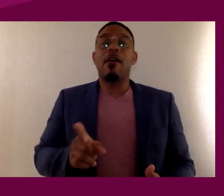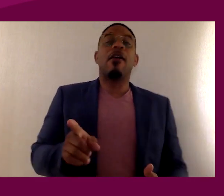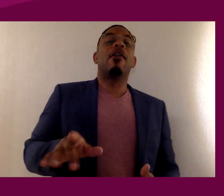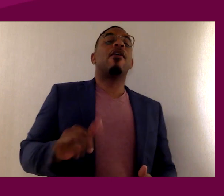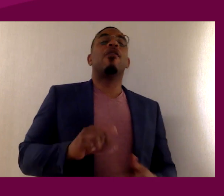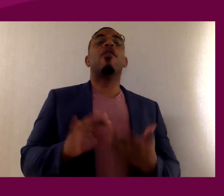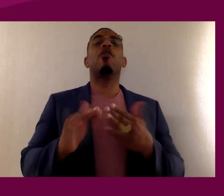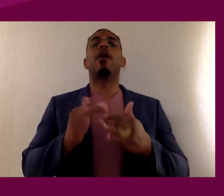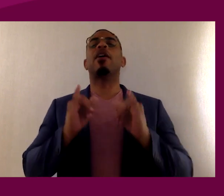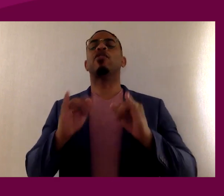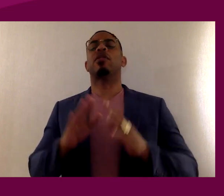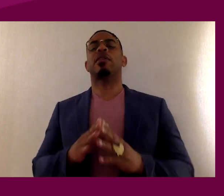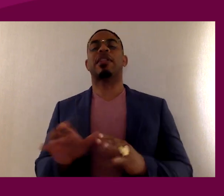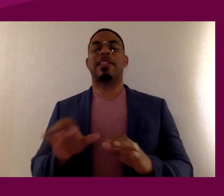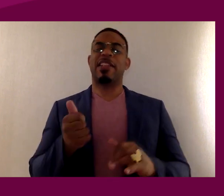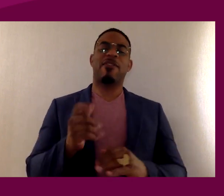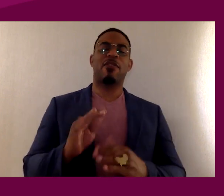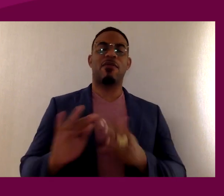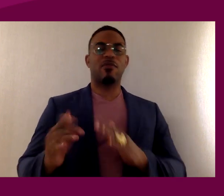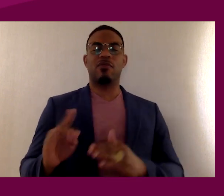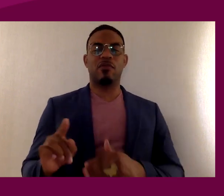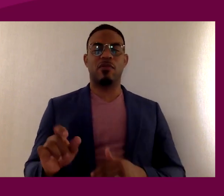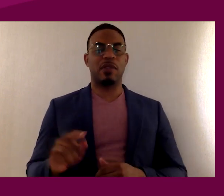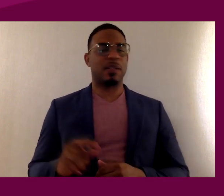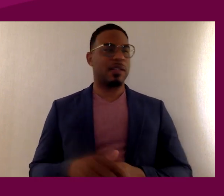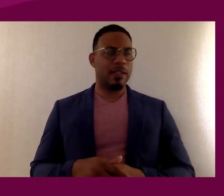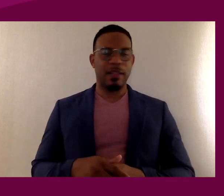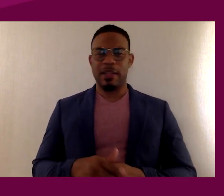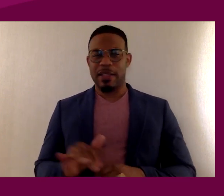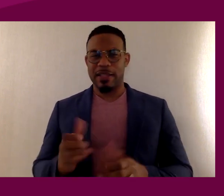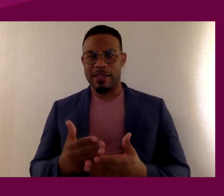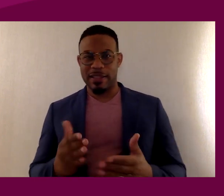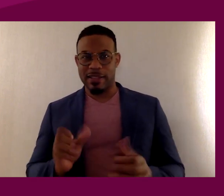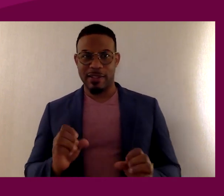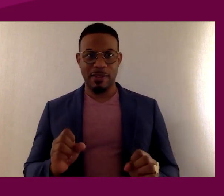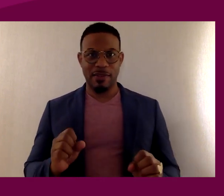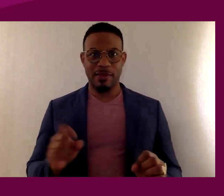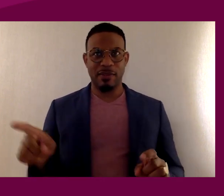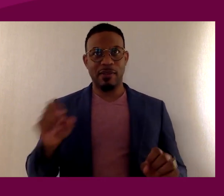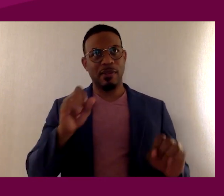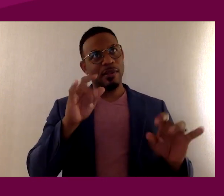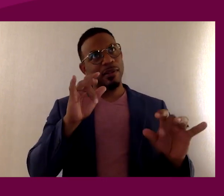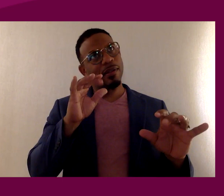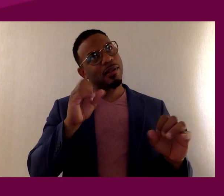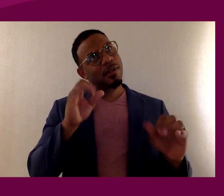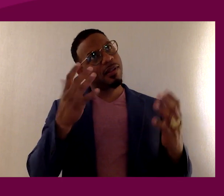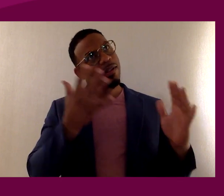and he got out there with his karate instructor and he did a few moves with him and did his thing